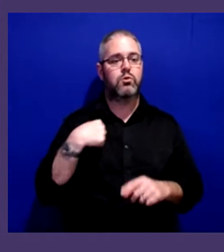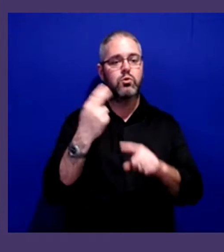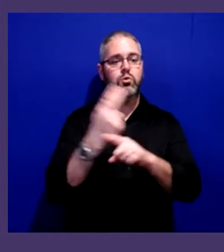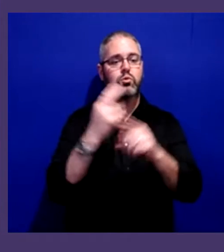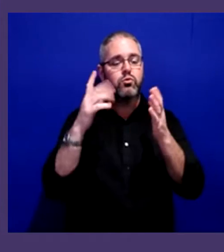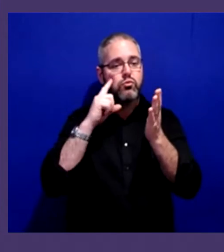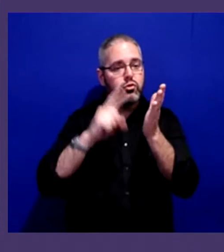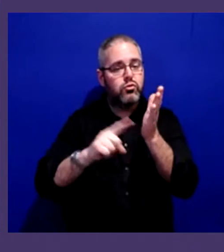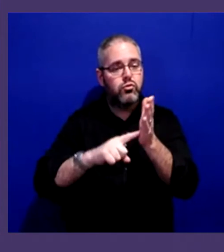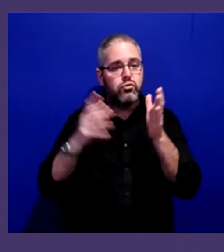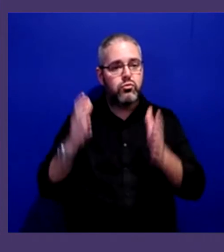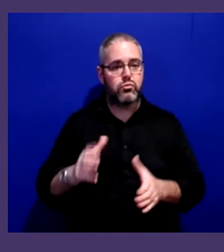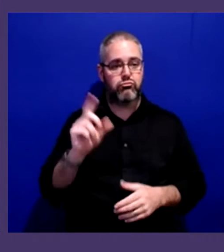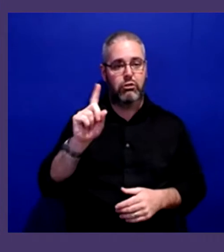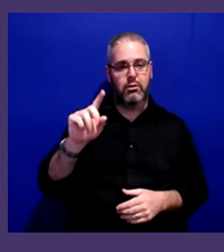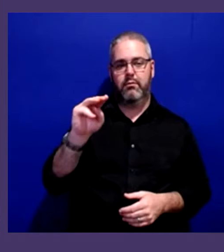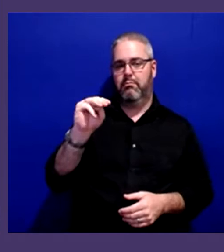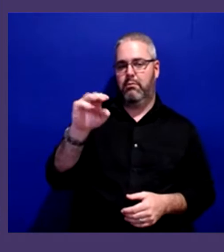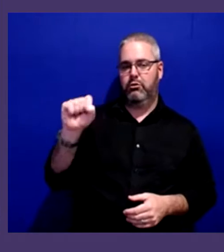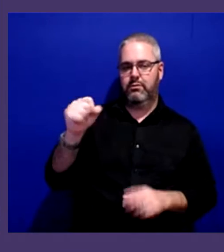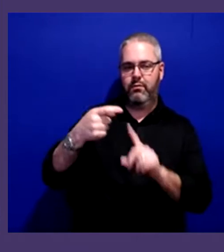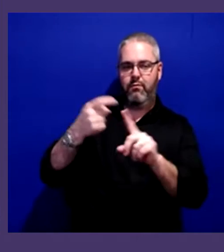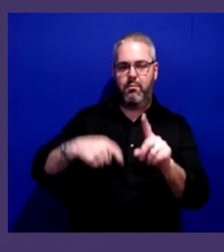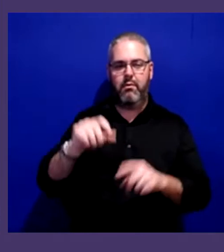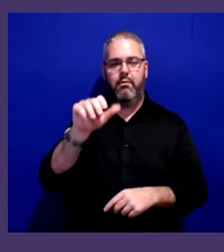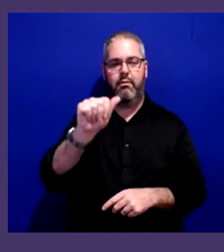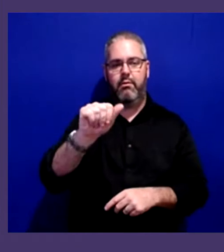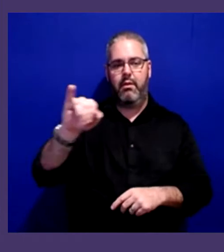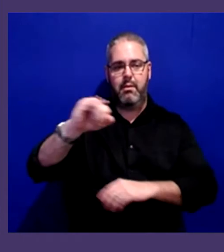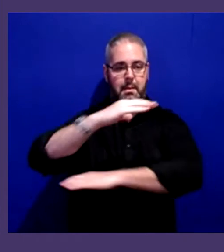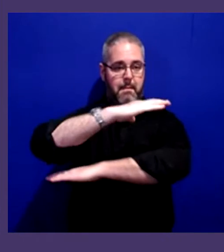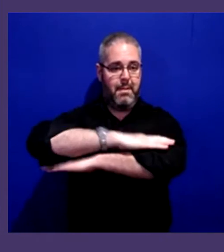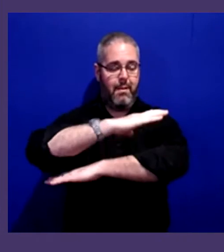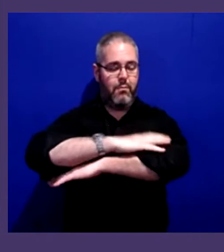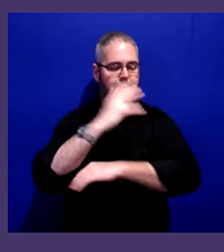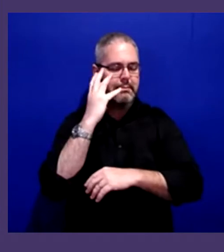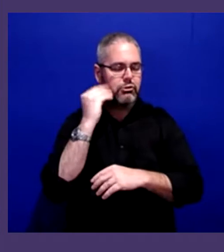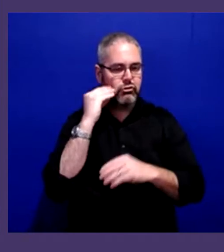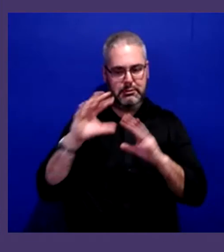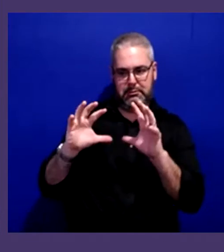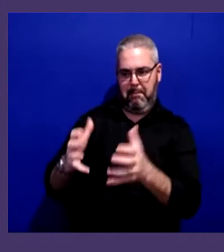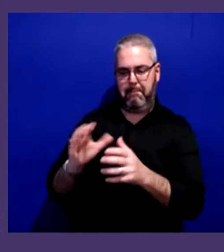specifically within the AI platform experiences team. I've always been interested in the way